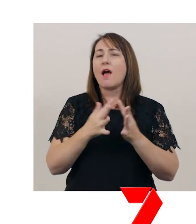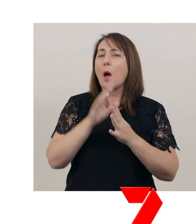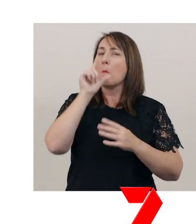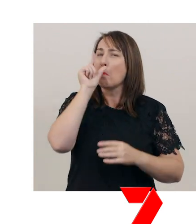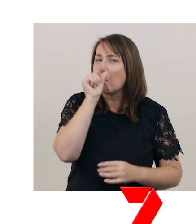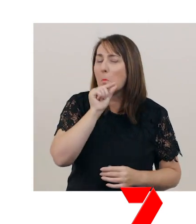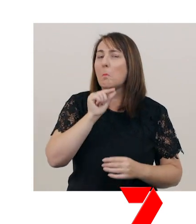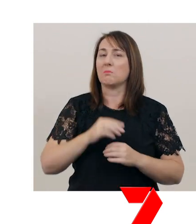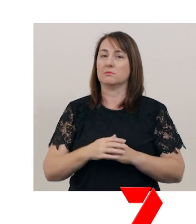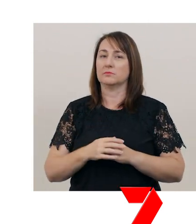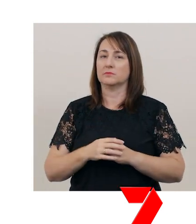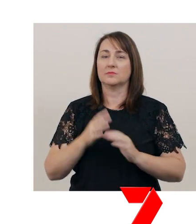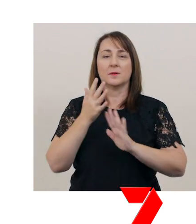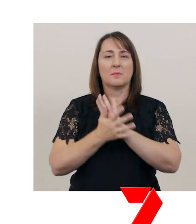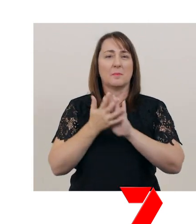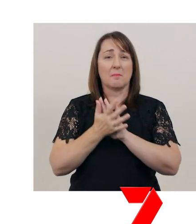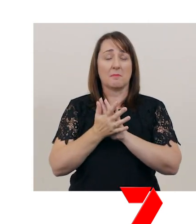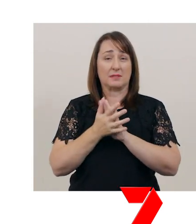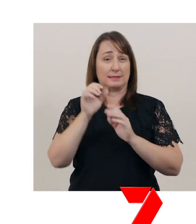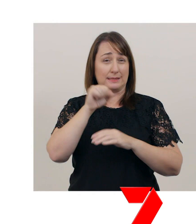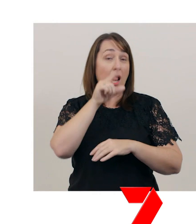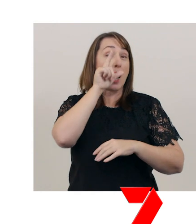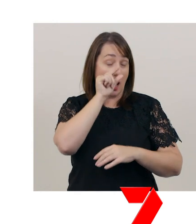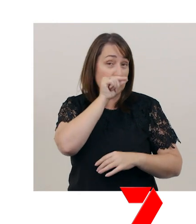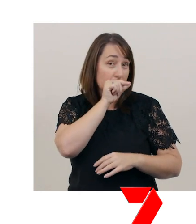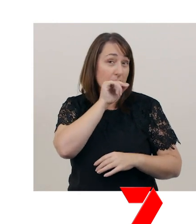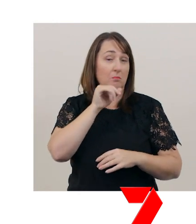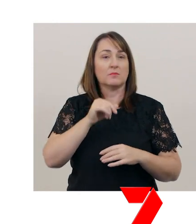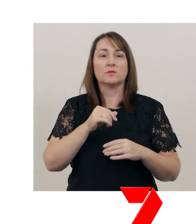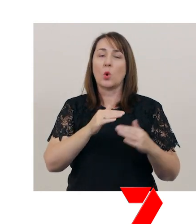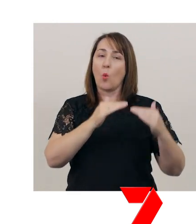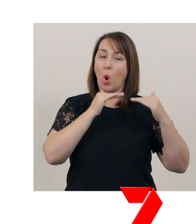This means how likely something is. Going from low modality to high modality,